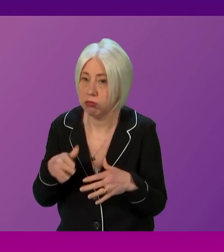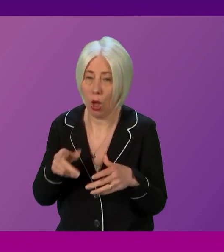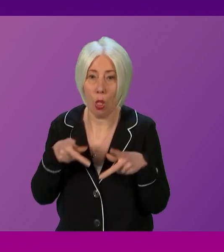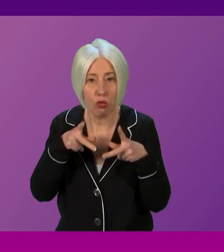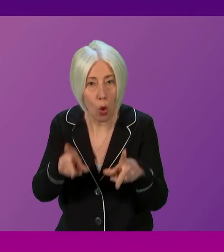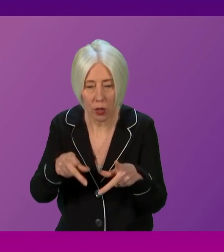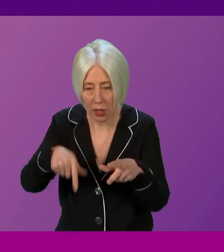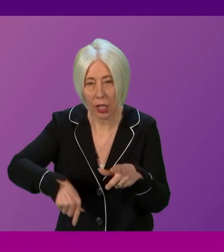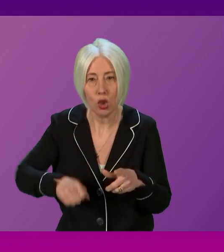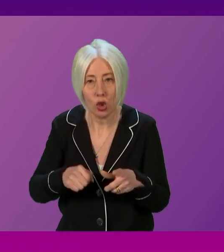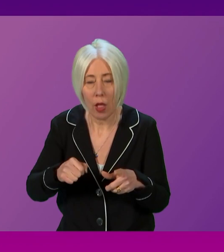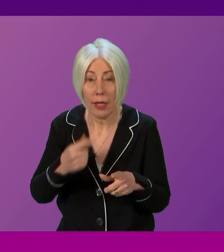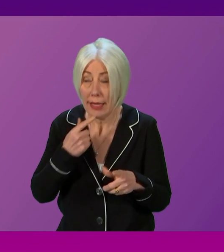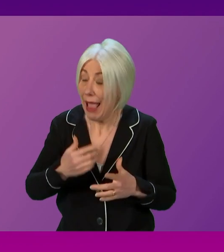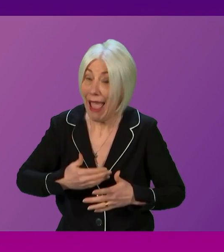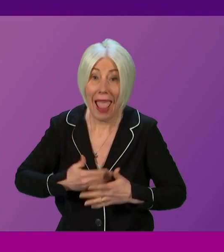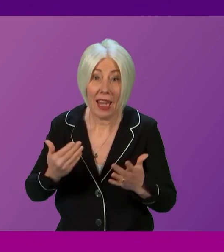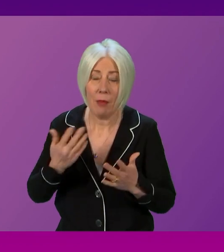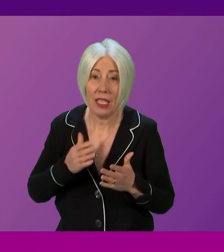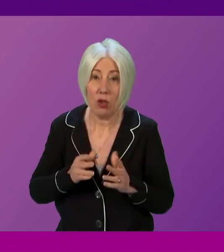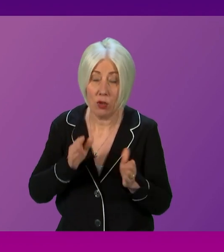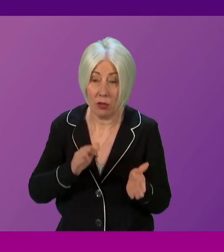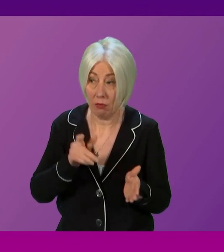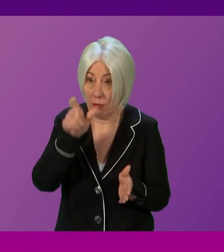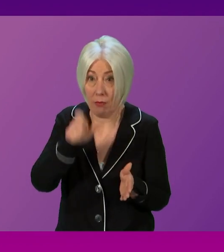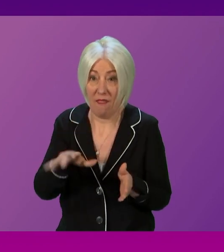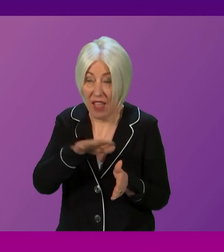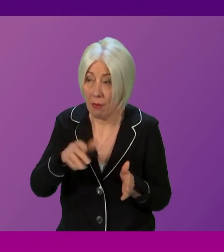indeed, anyone who is bereaved through accidents on our roads.